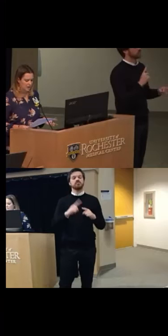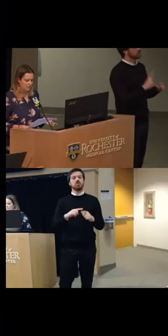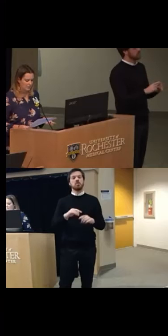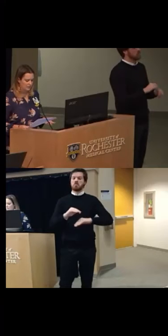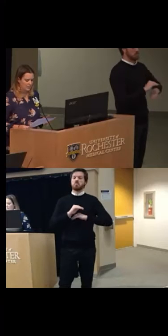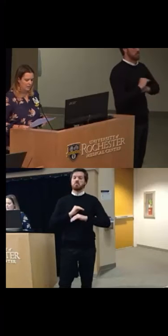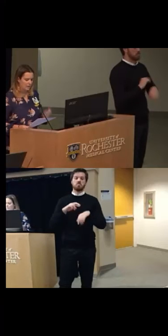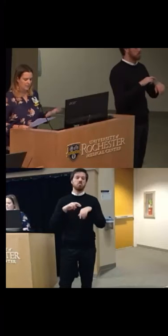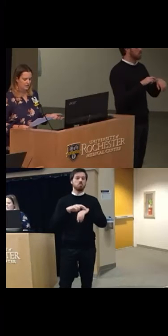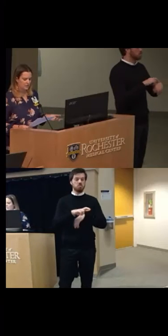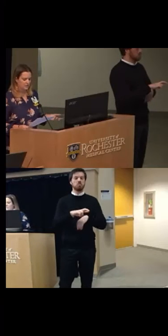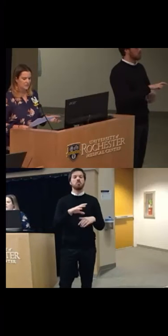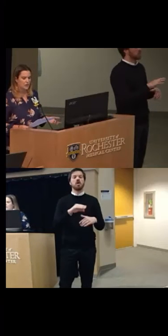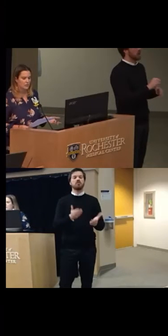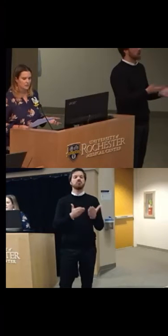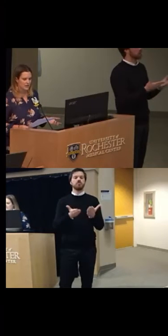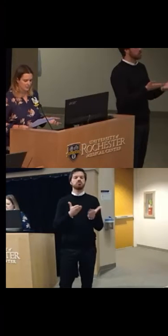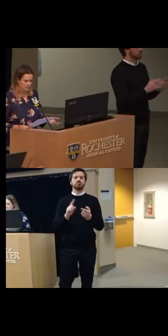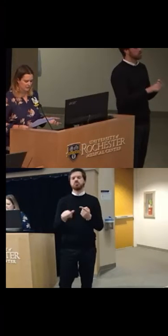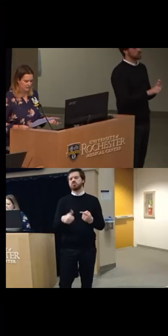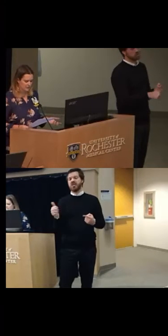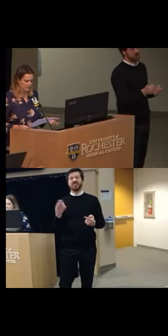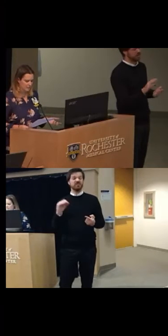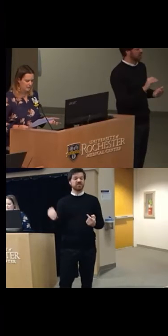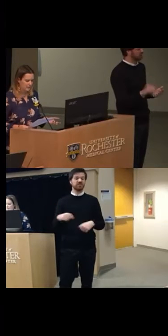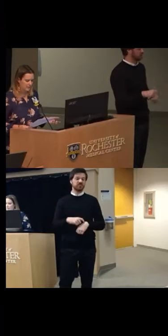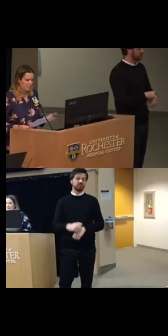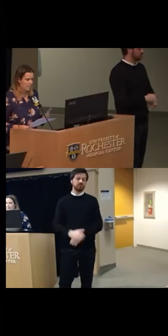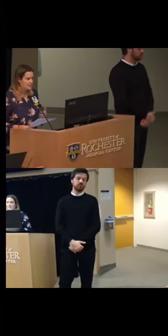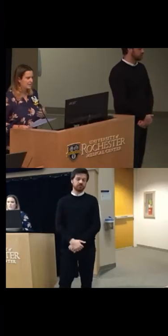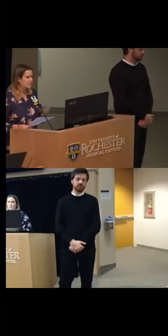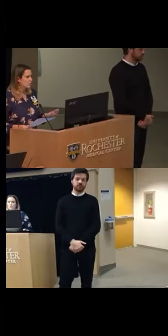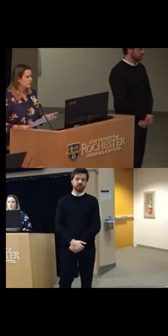we offered and would recommend our services to others 90% of the time um I think these scores